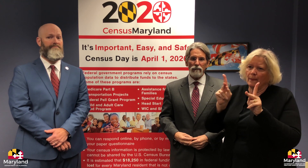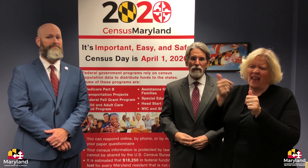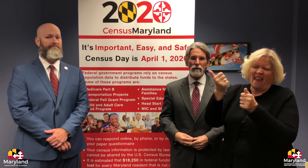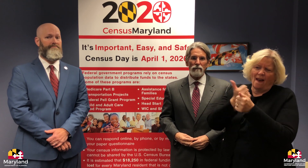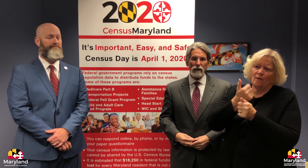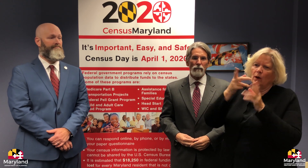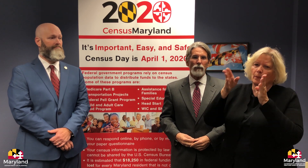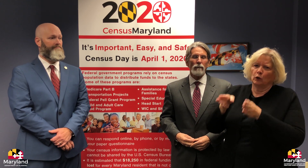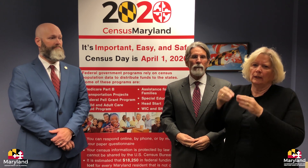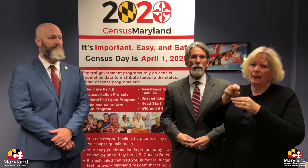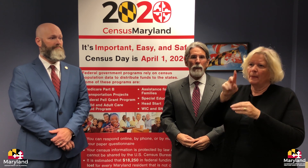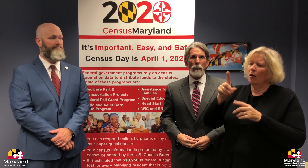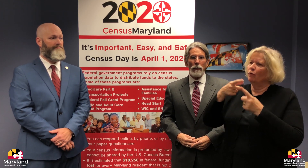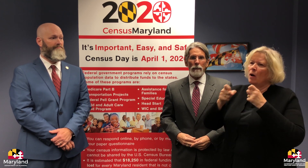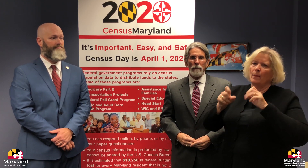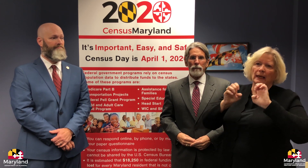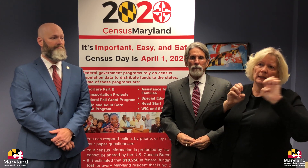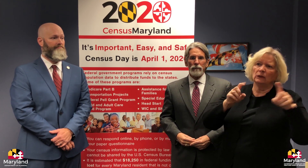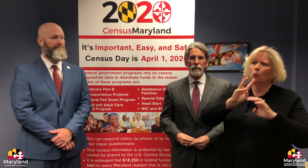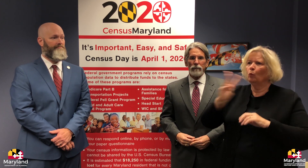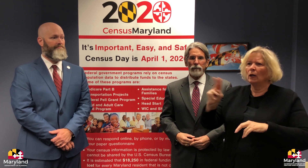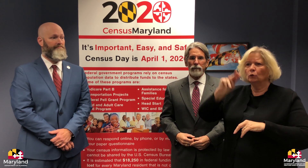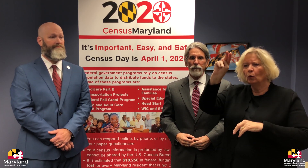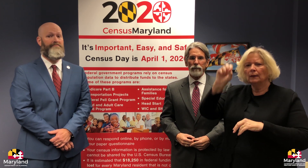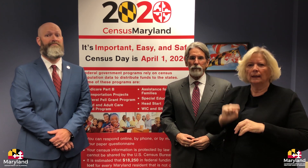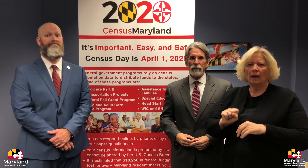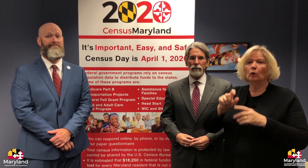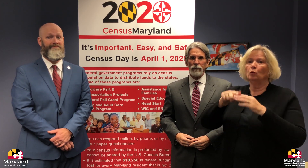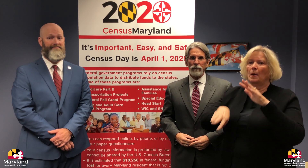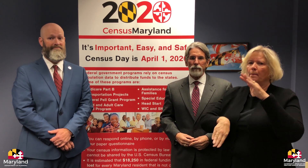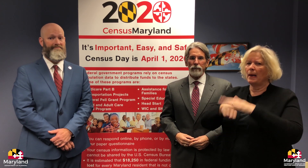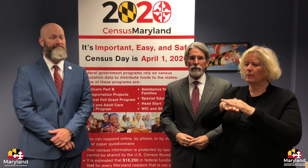the funds we receive.